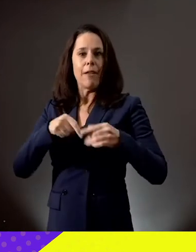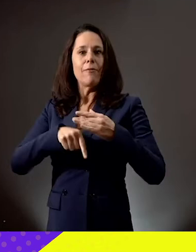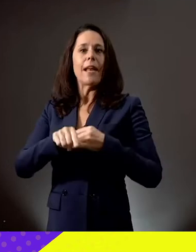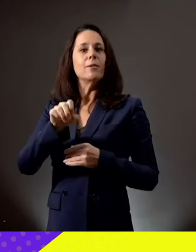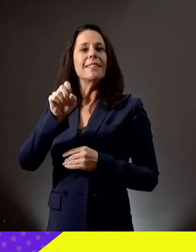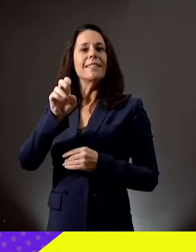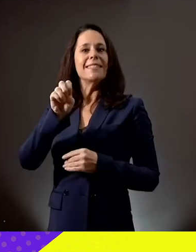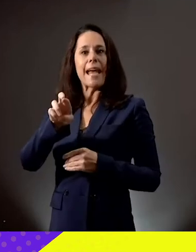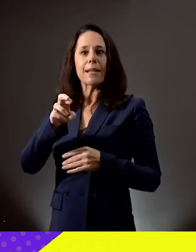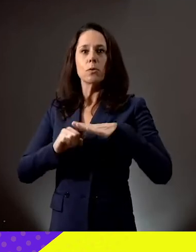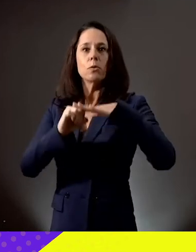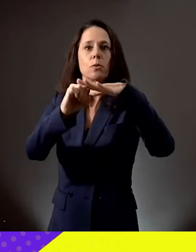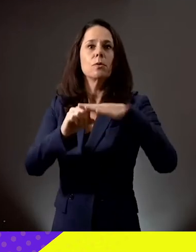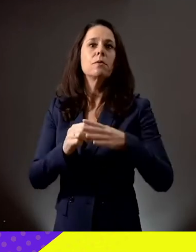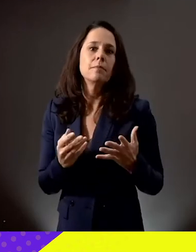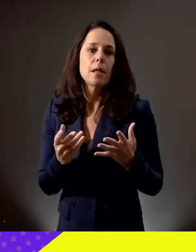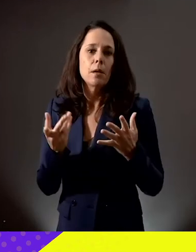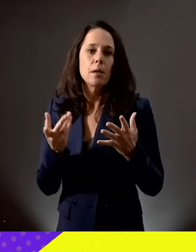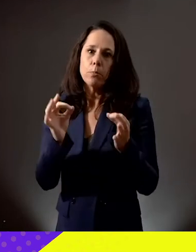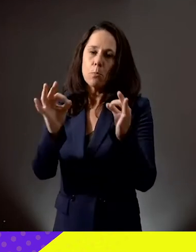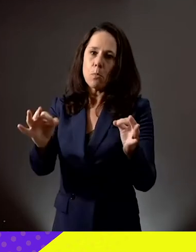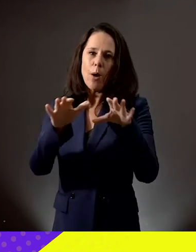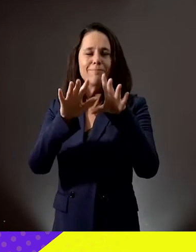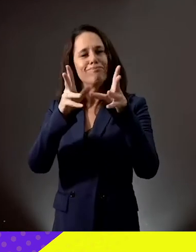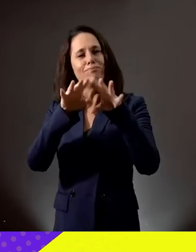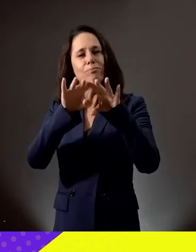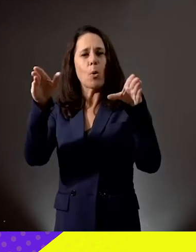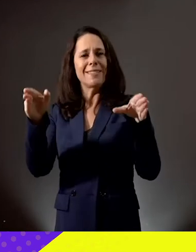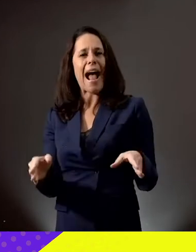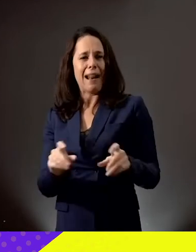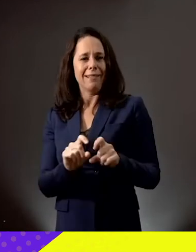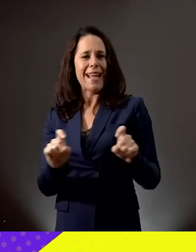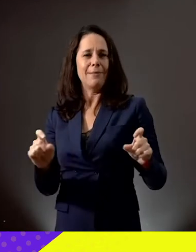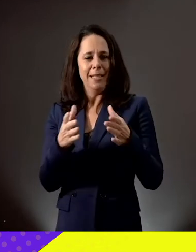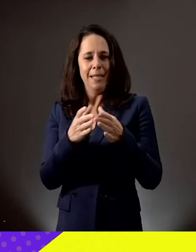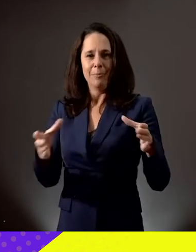Companies can publish their figures on a nice portal at the click of a button.